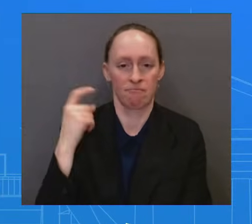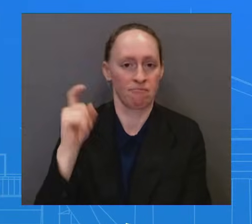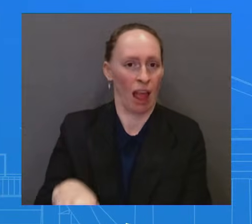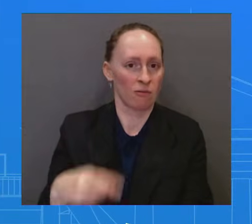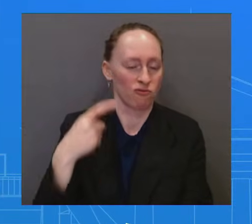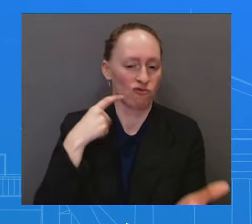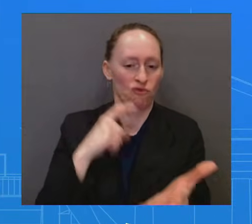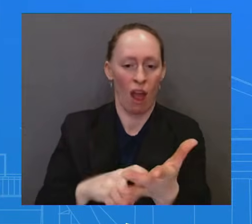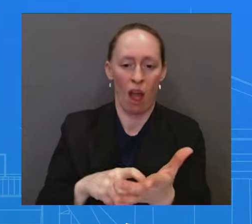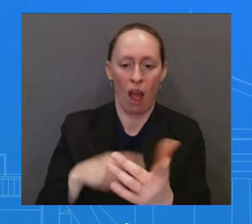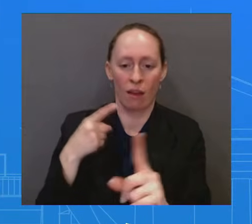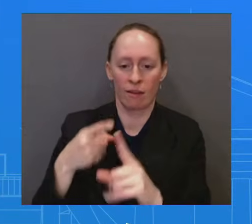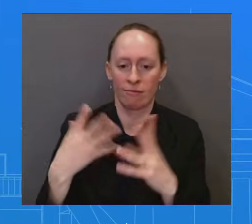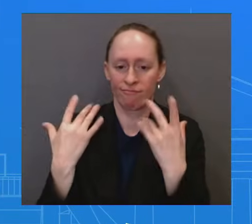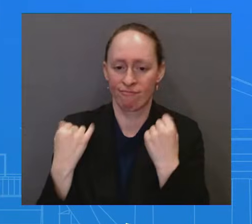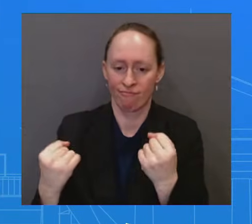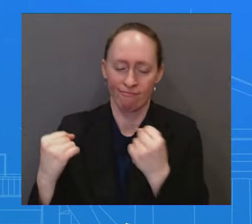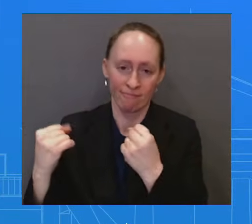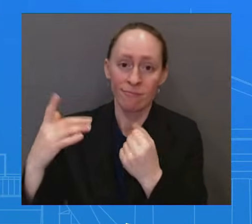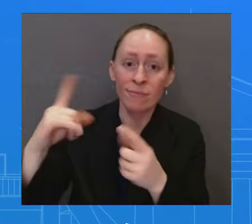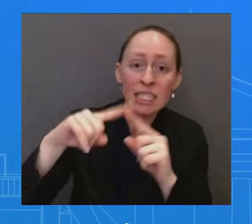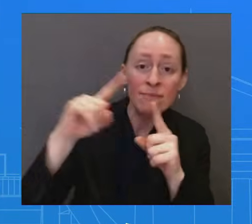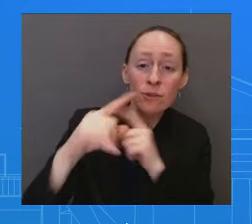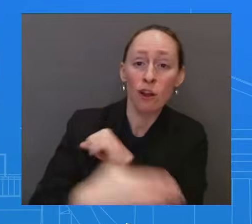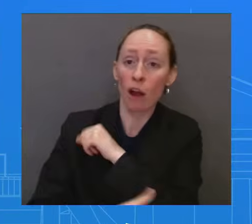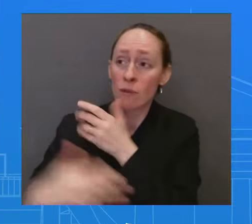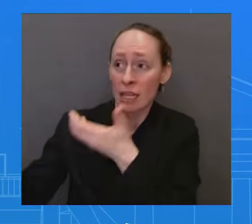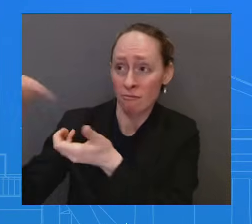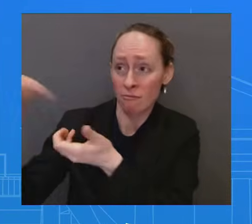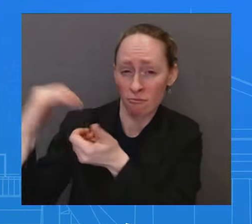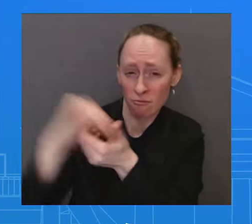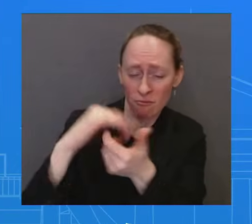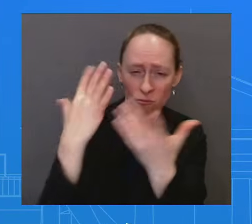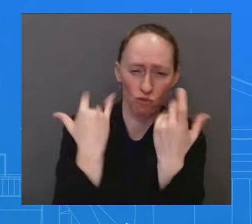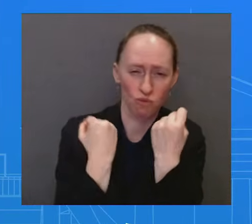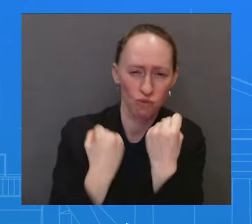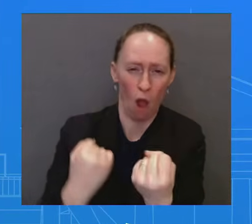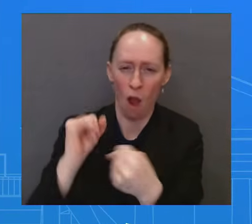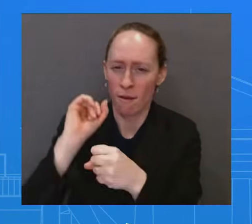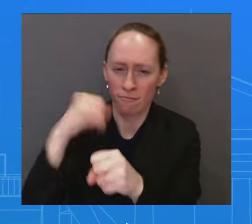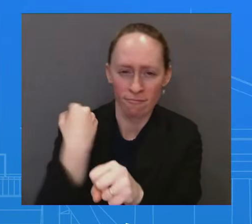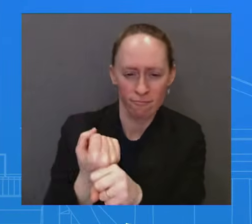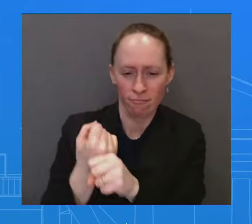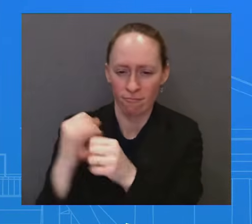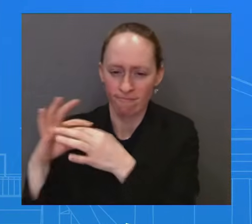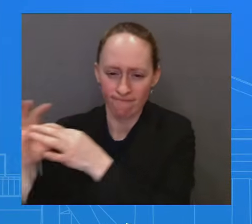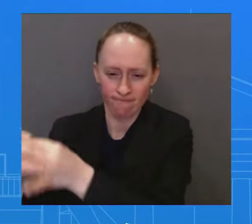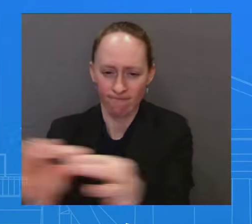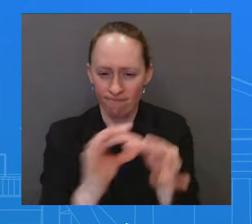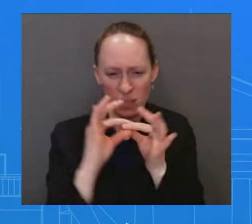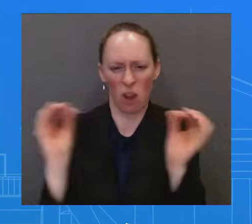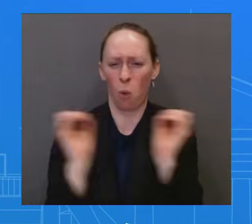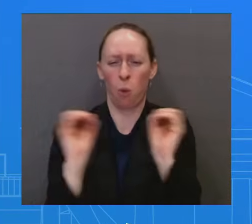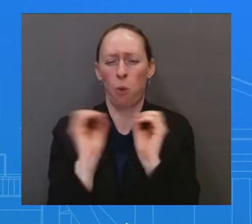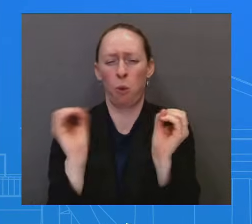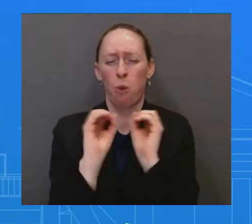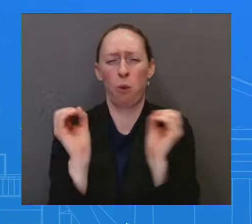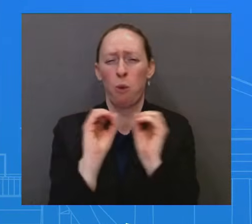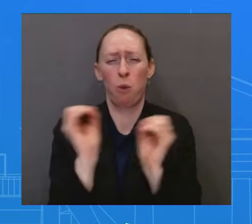has that kind of a network at their disposal the way United -- the United States does. And our leadership on the world stage is stronger because he took the time to in- --